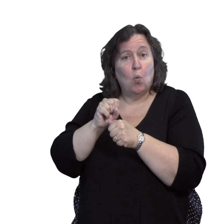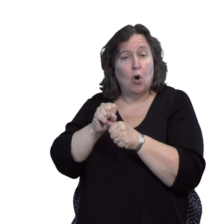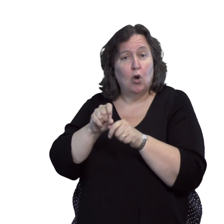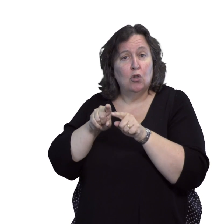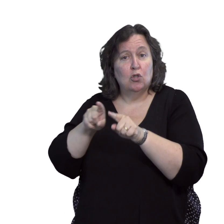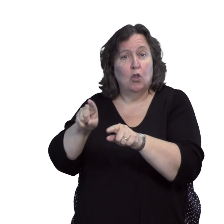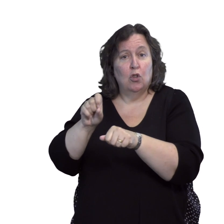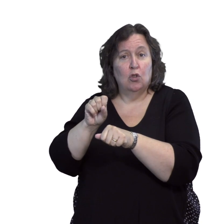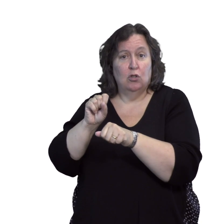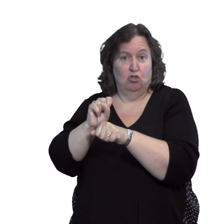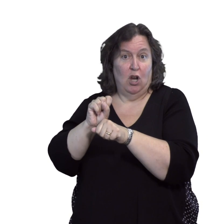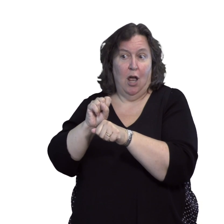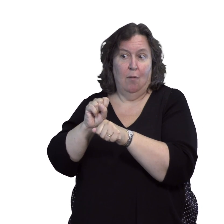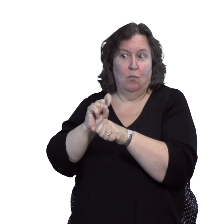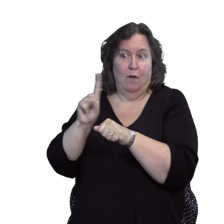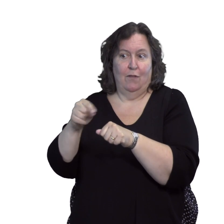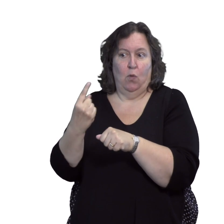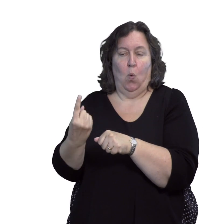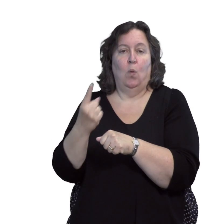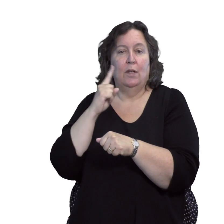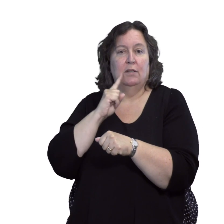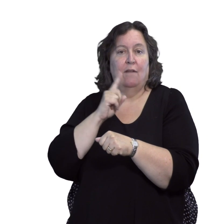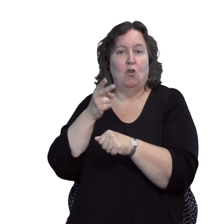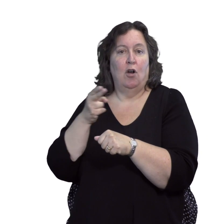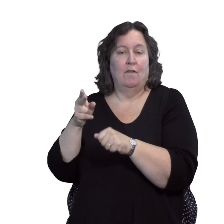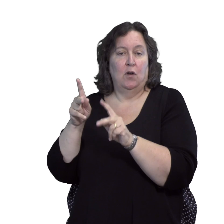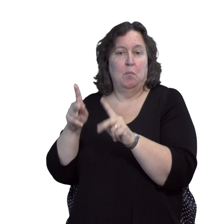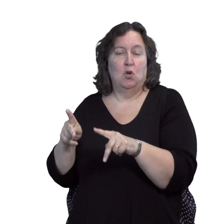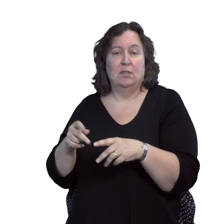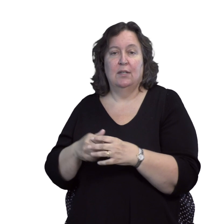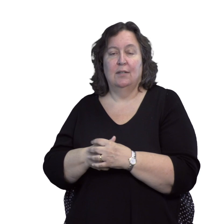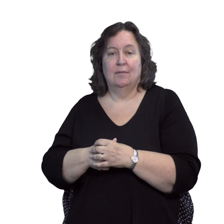when they are the only deaf or hard of hearing person.